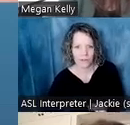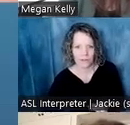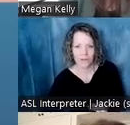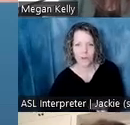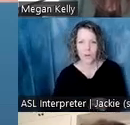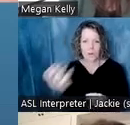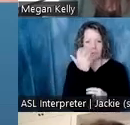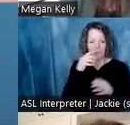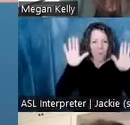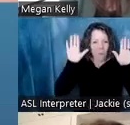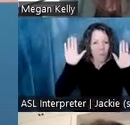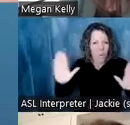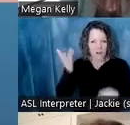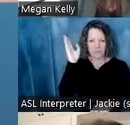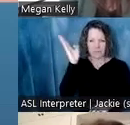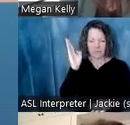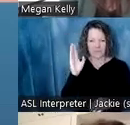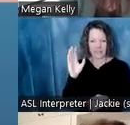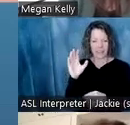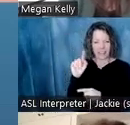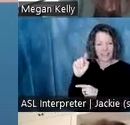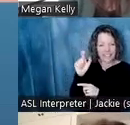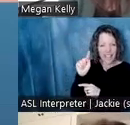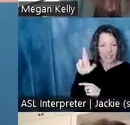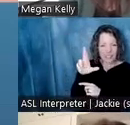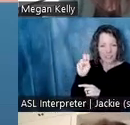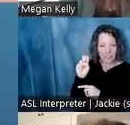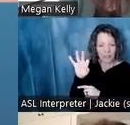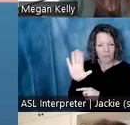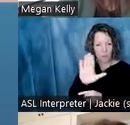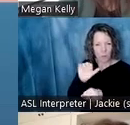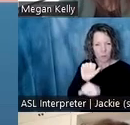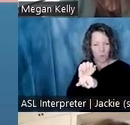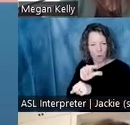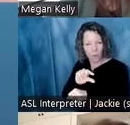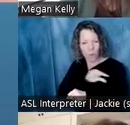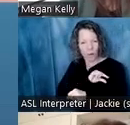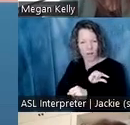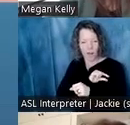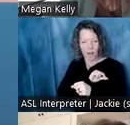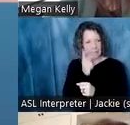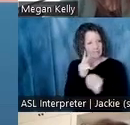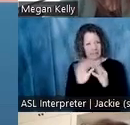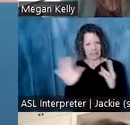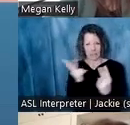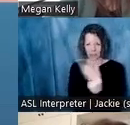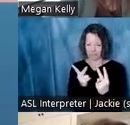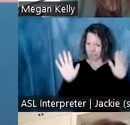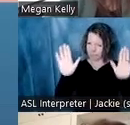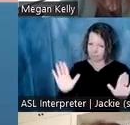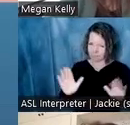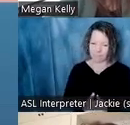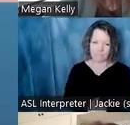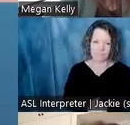The texture of your work was so apparent in that I really enjoyed it. Okay, so here are the QR codes.